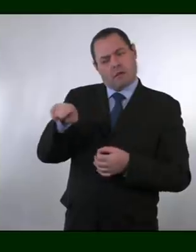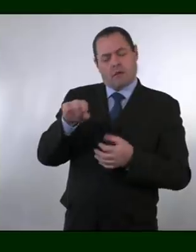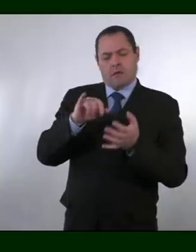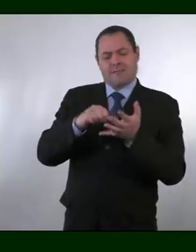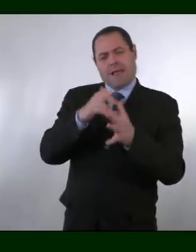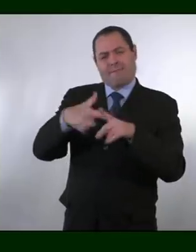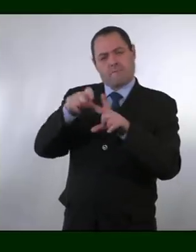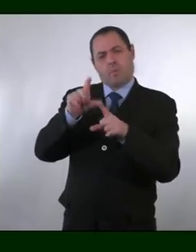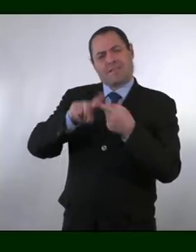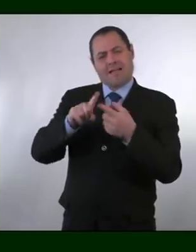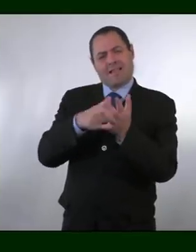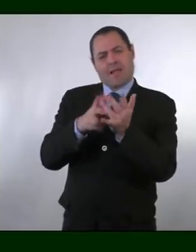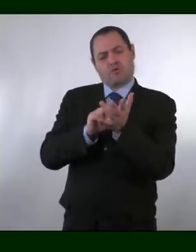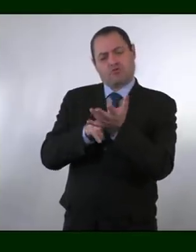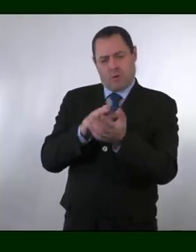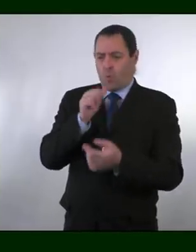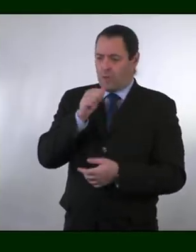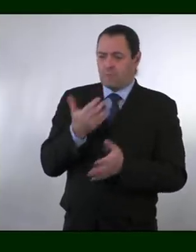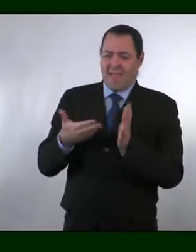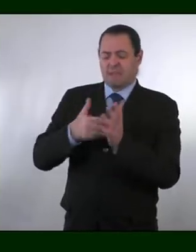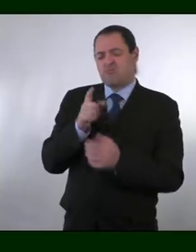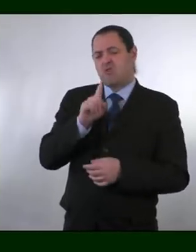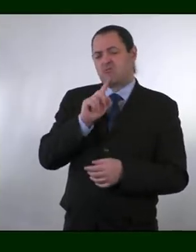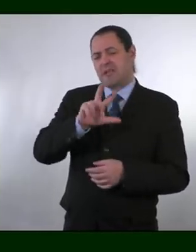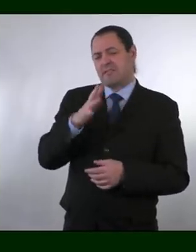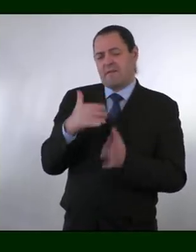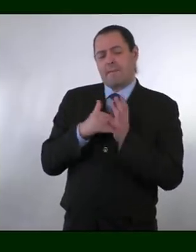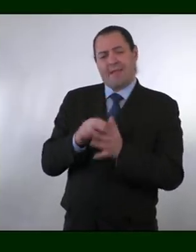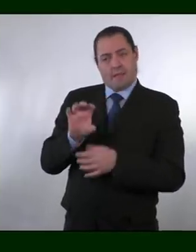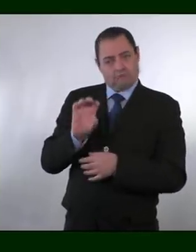are putting another £125 million into Greater Lincolnshire through the growth deals and another